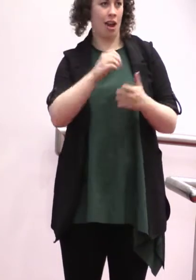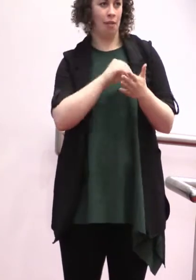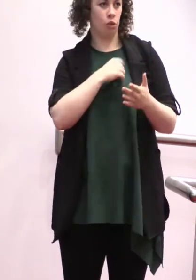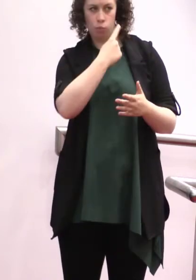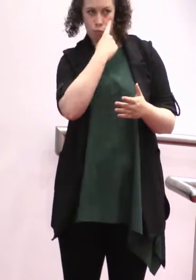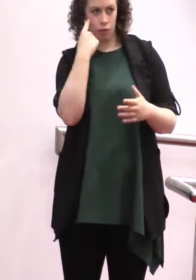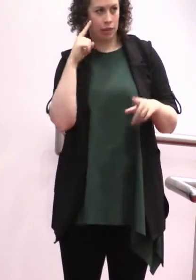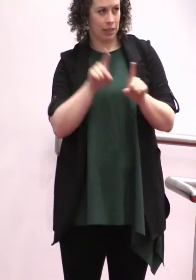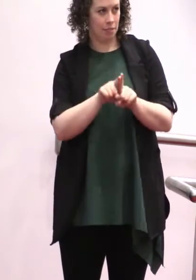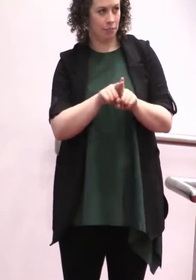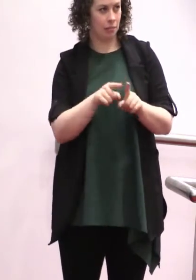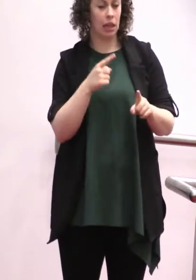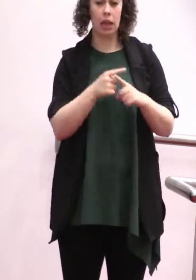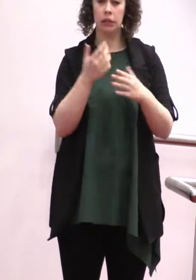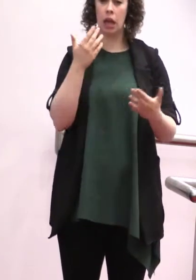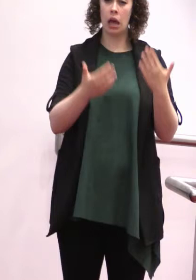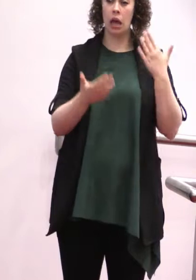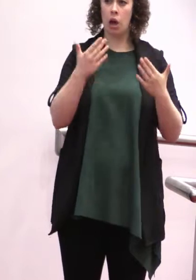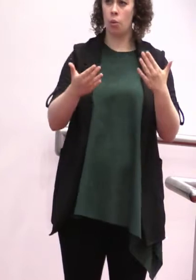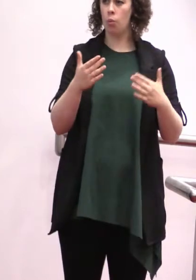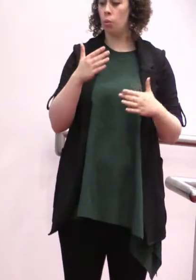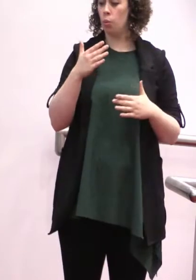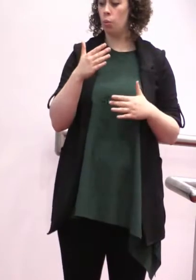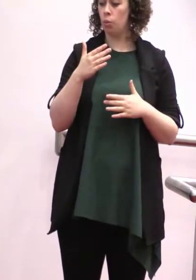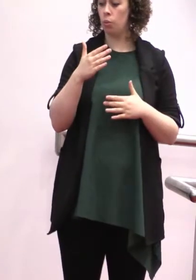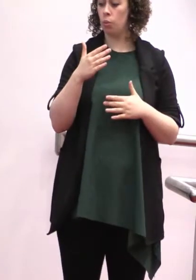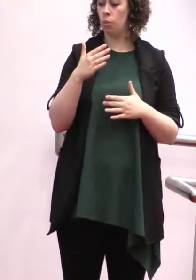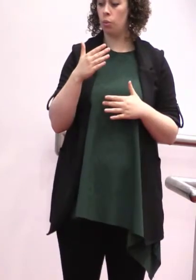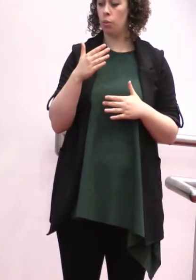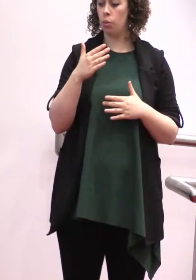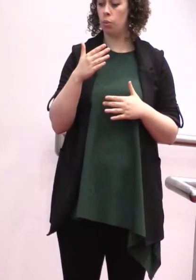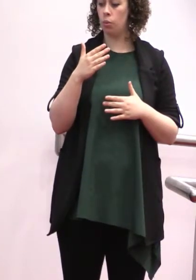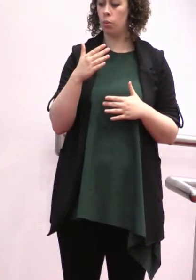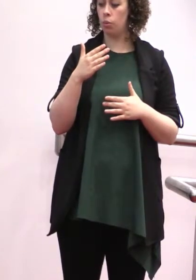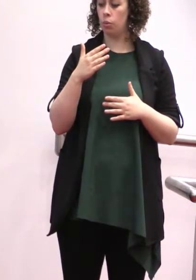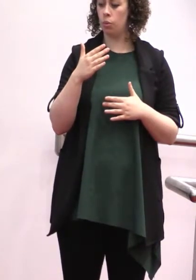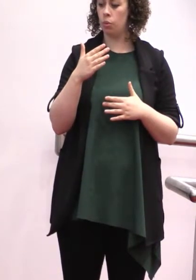And how evidence is used against you.